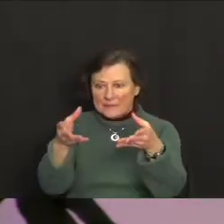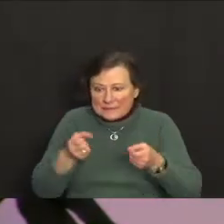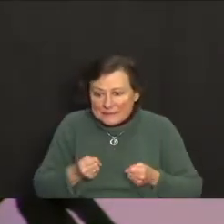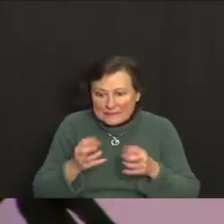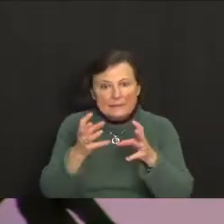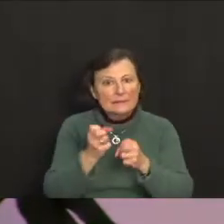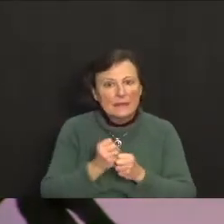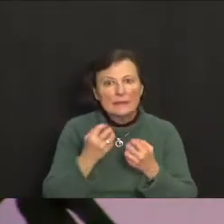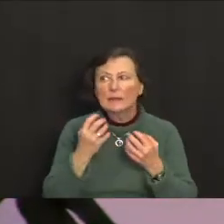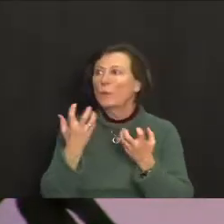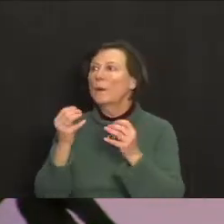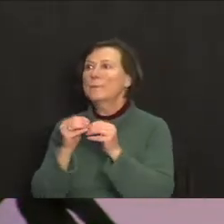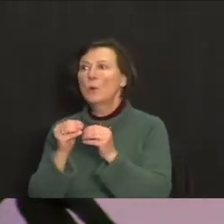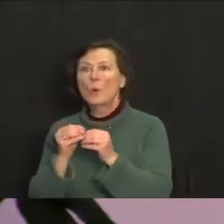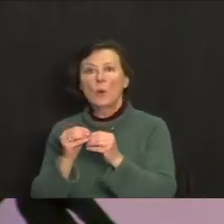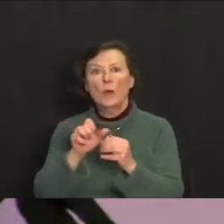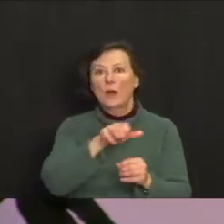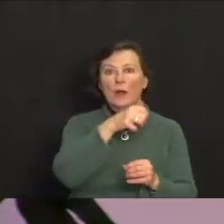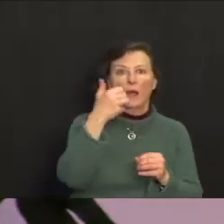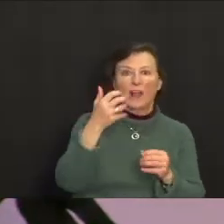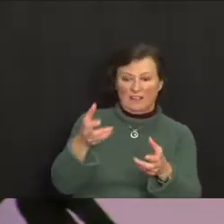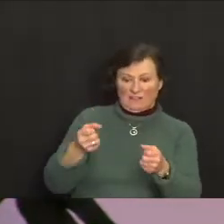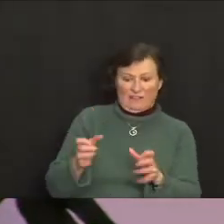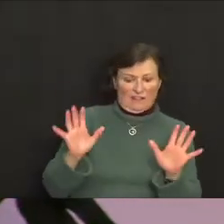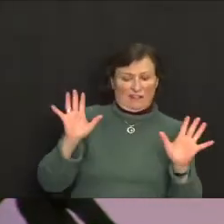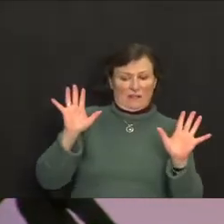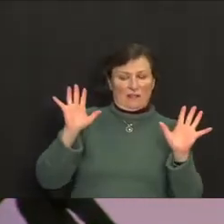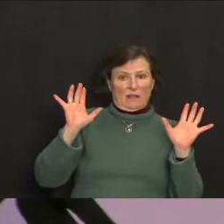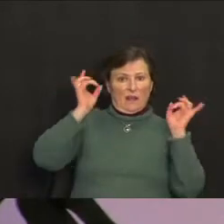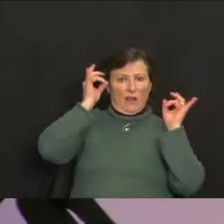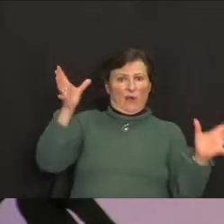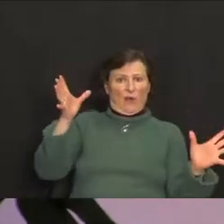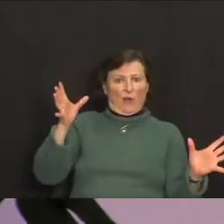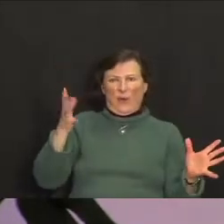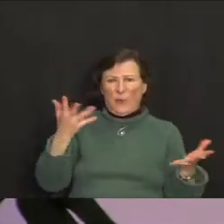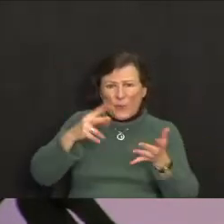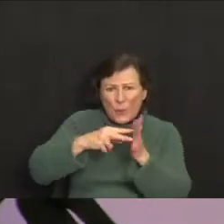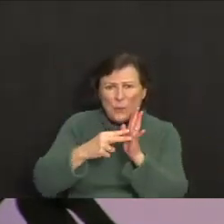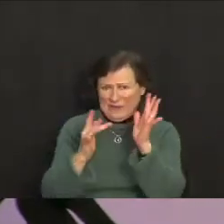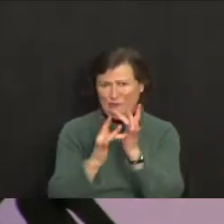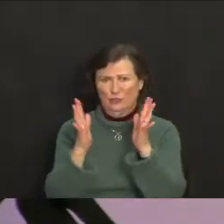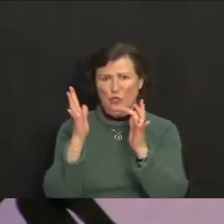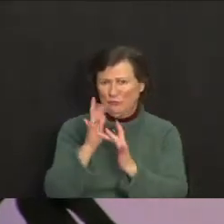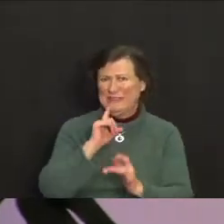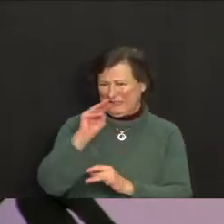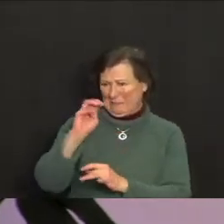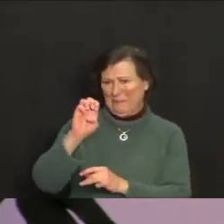Others greeted them with horror. What do you mean: Jesus is the Messiah and the greatest of the